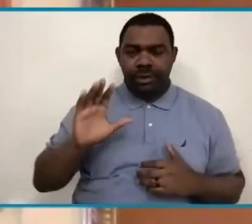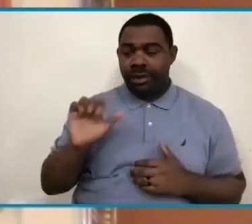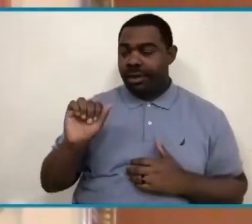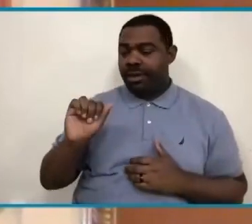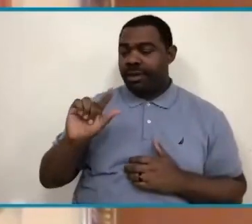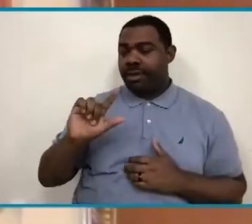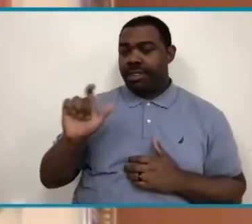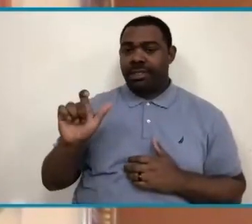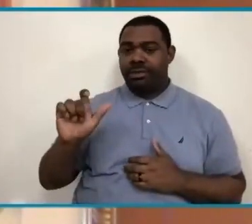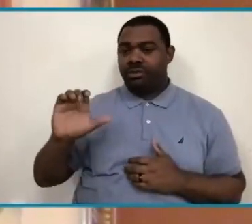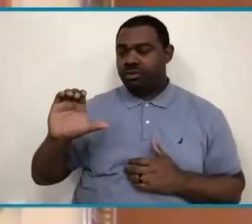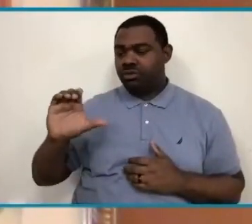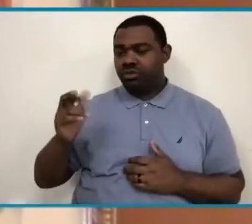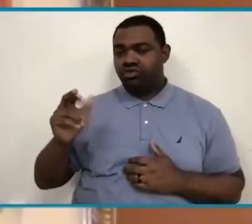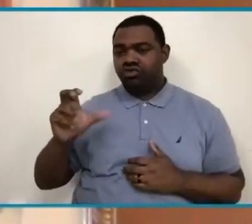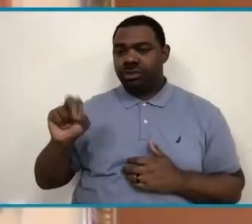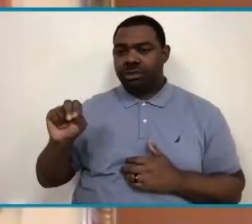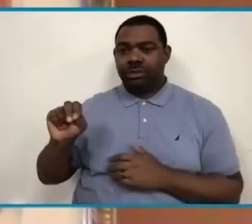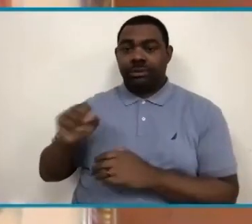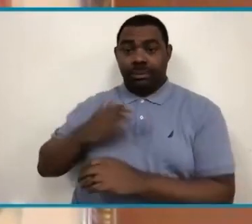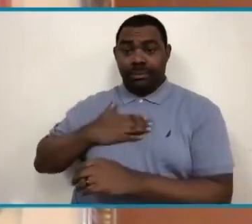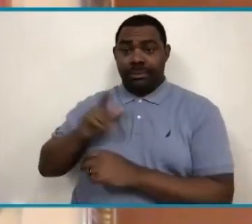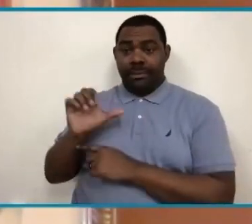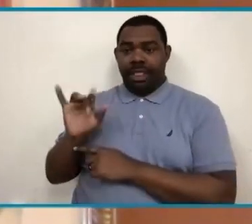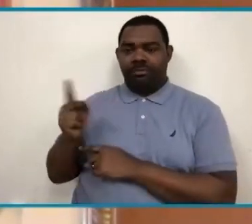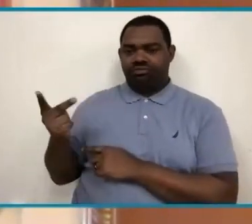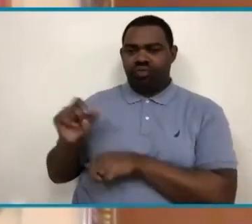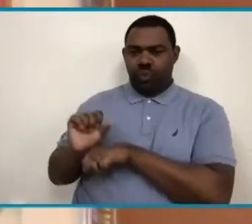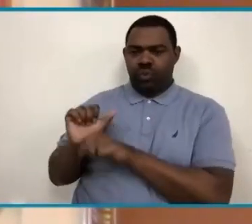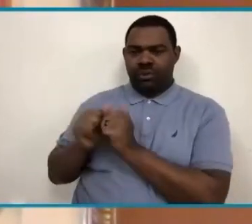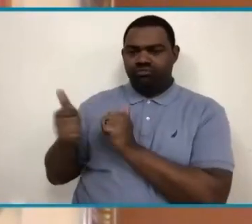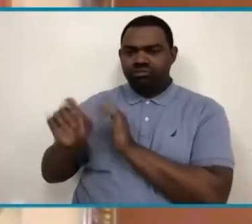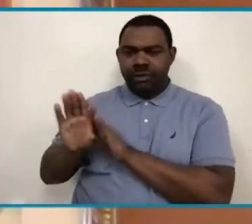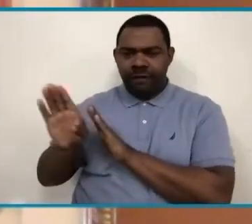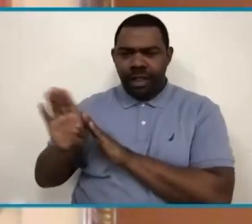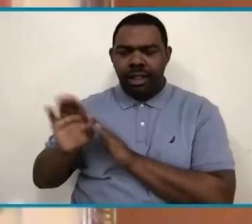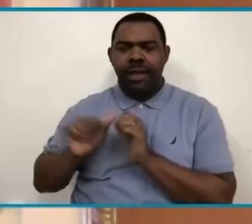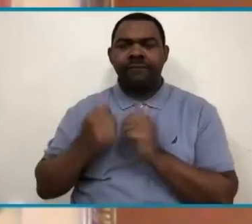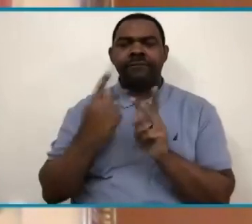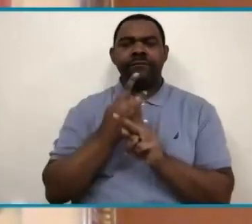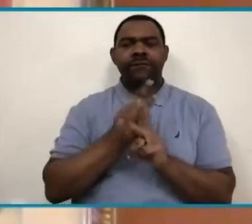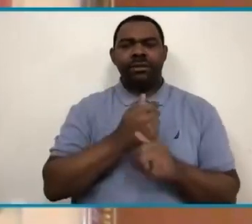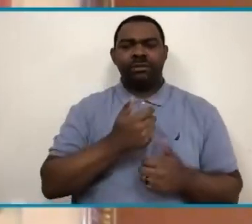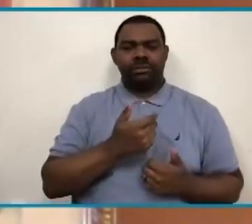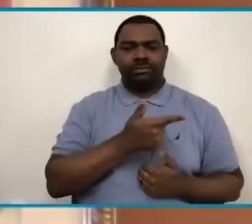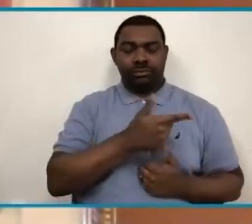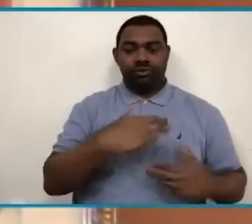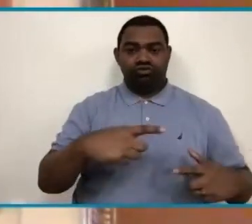to try to understand what is it the veterans are expressing and does that expression change over time.